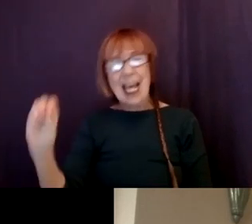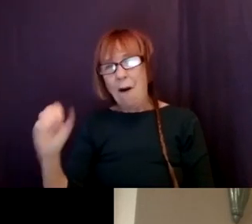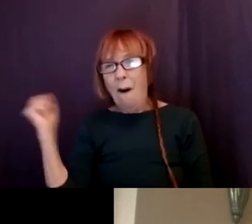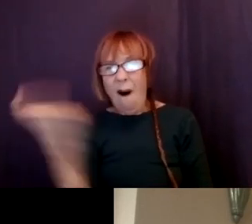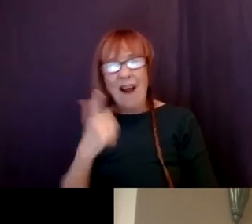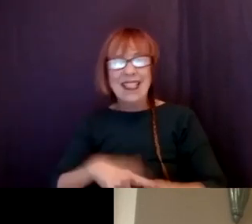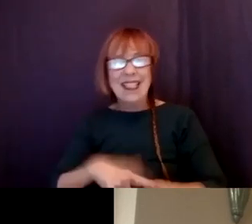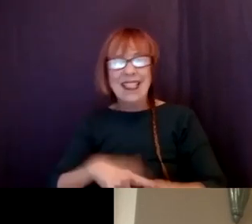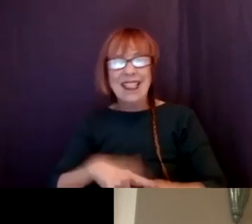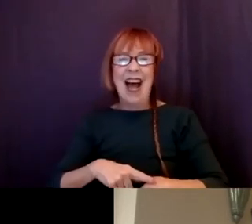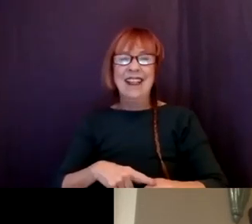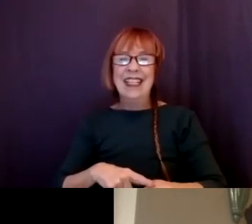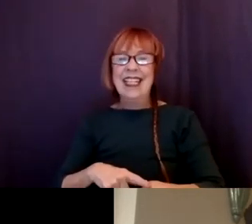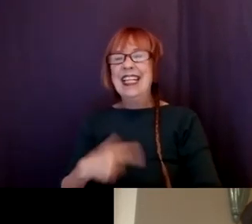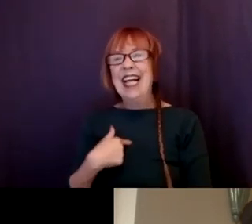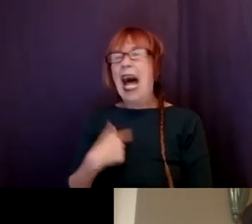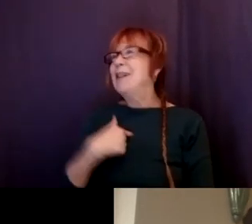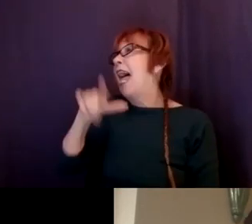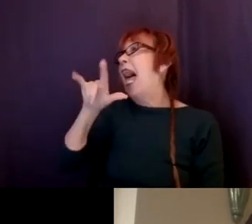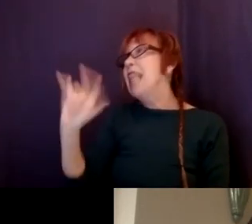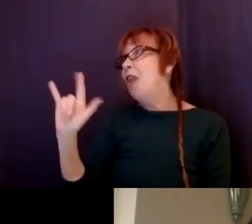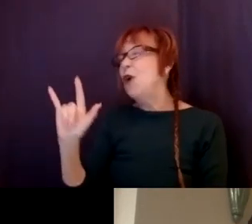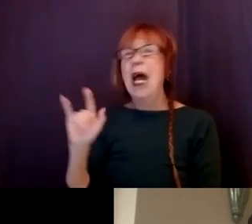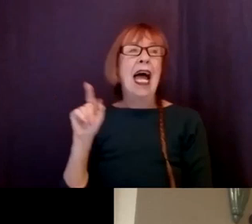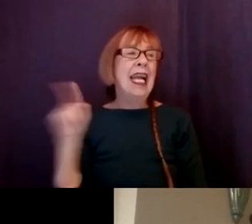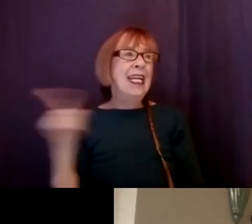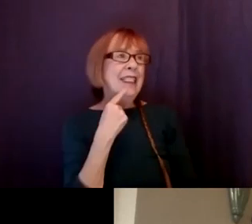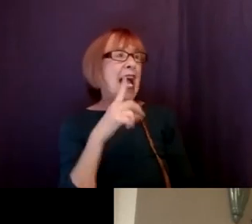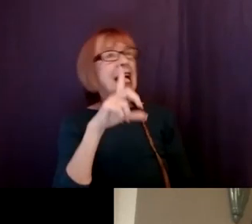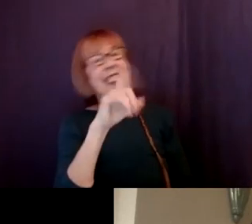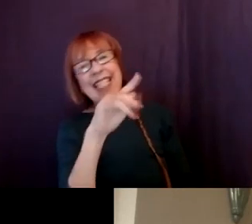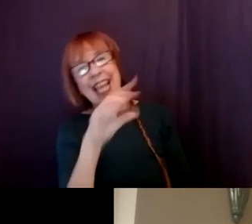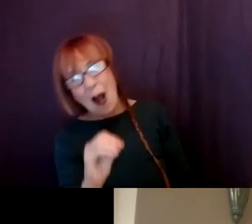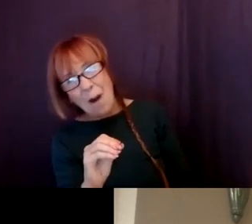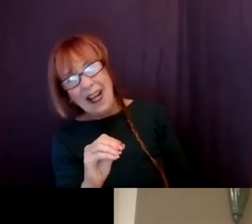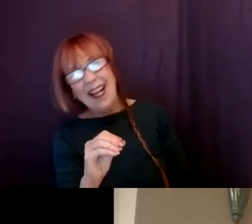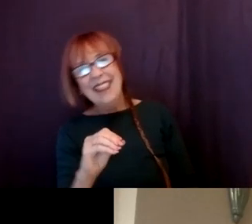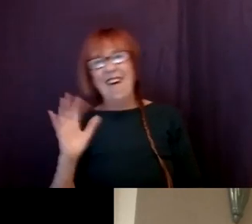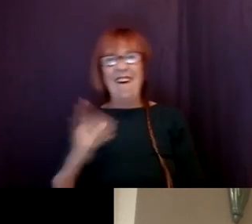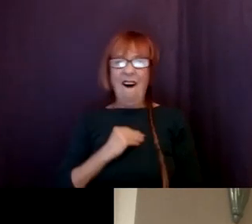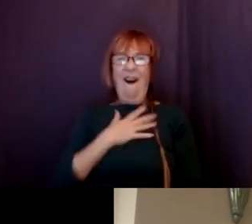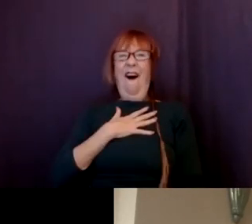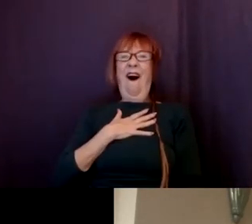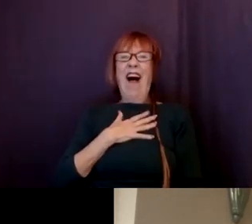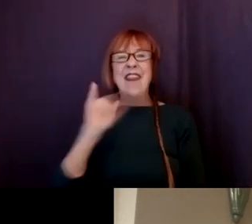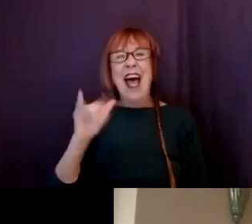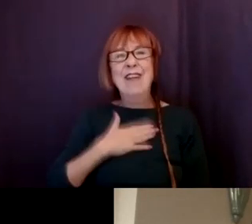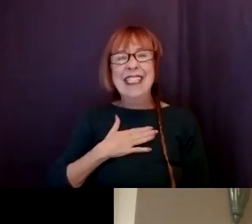"I love you," and he would say "Ditto." He would say, "I love you" as well, but, so I just got a little hello from Dad. So thank you.